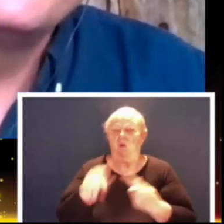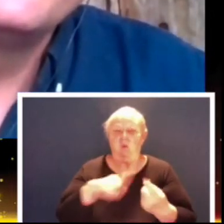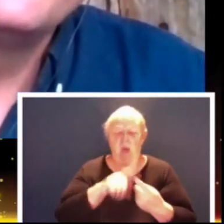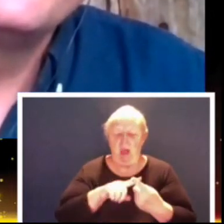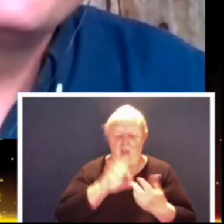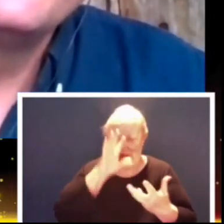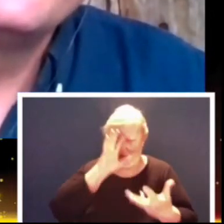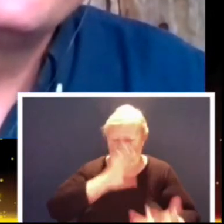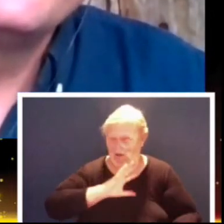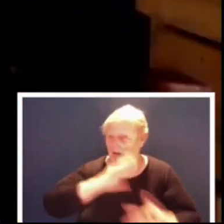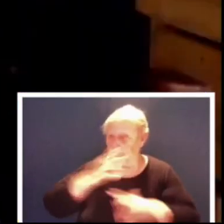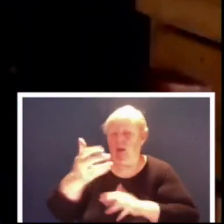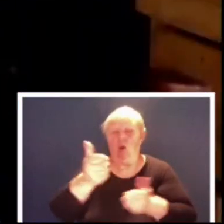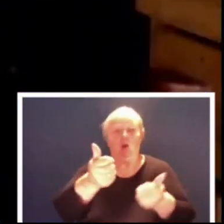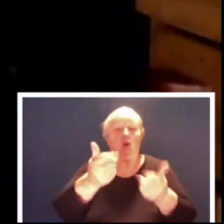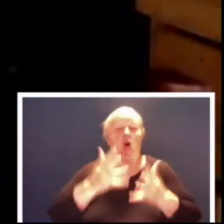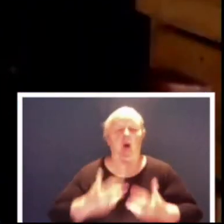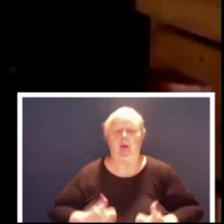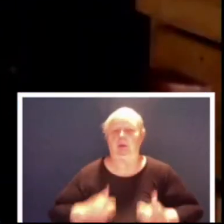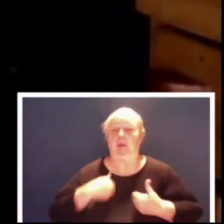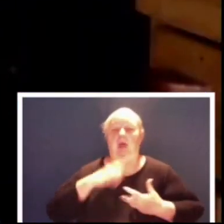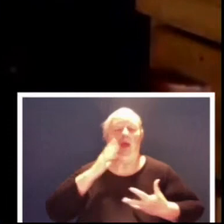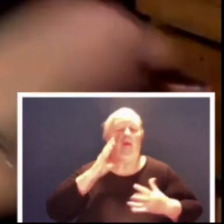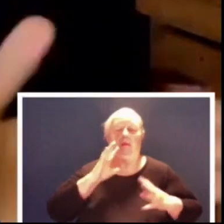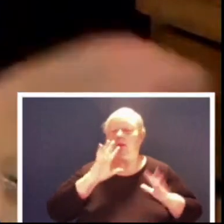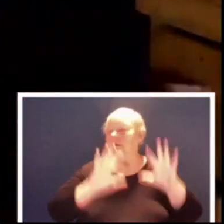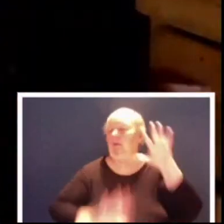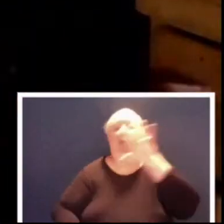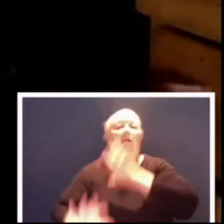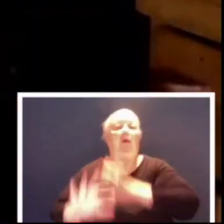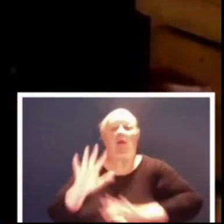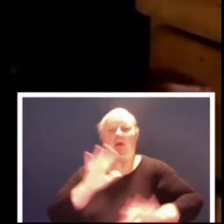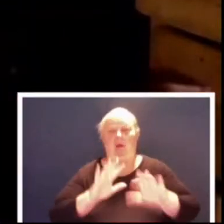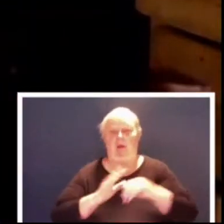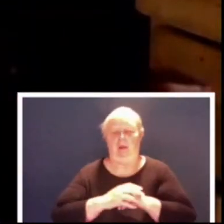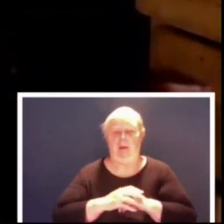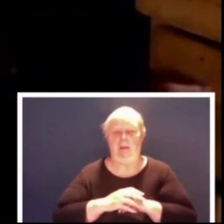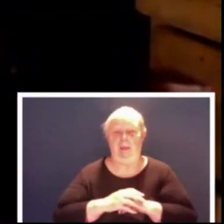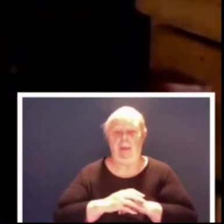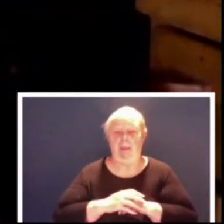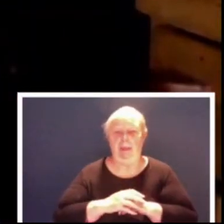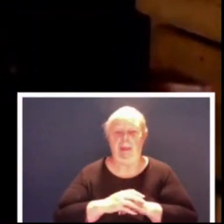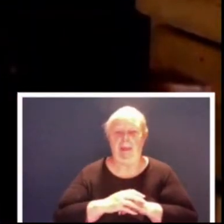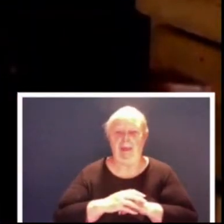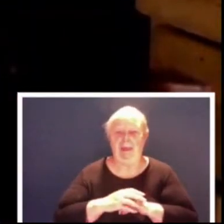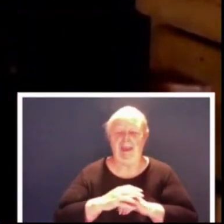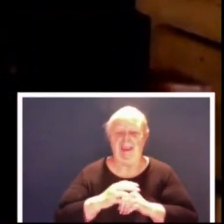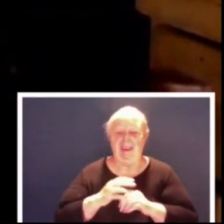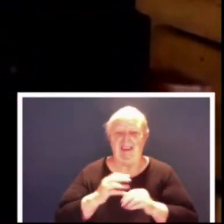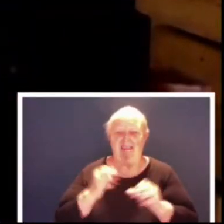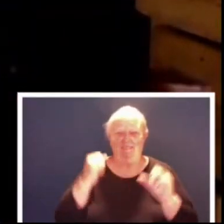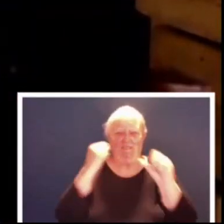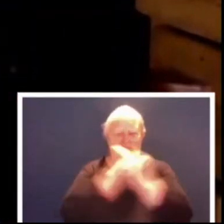Okay, so first off, the words fighting peace is funny to me. It's like fighting fire with fire.